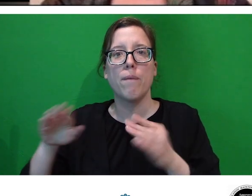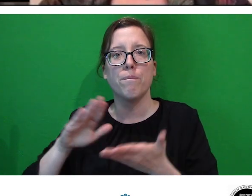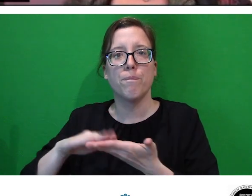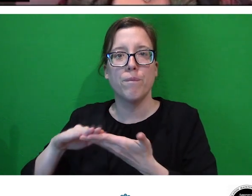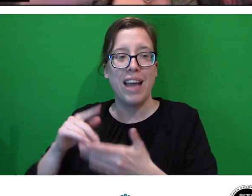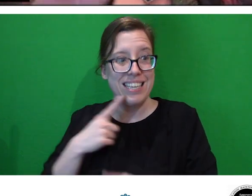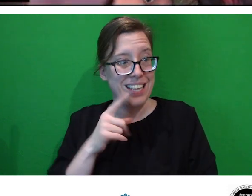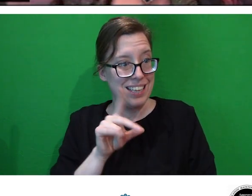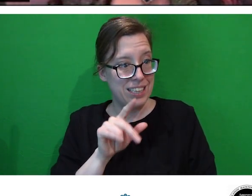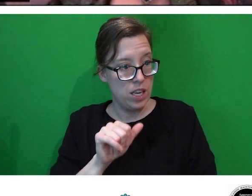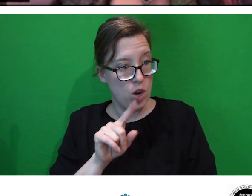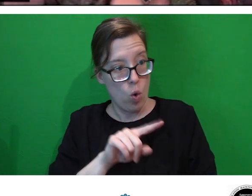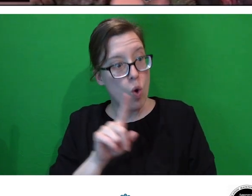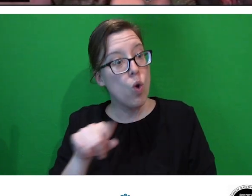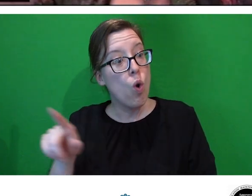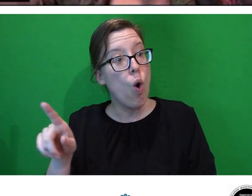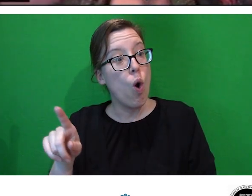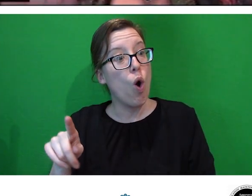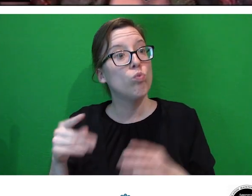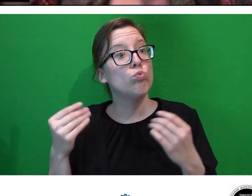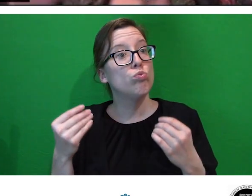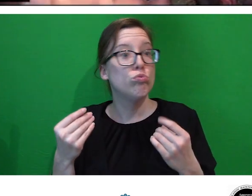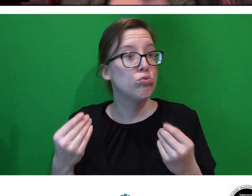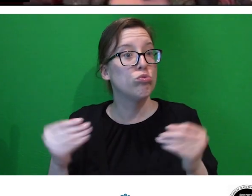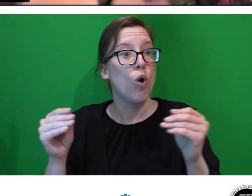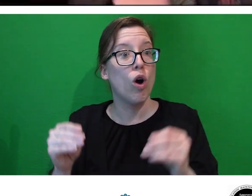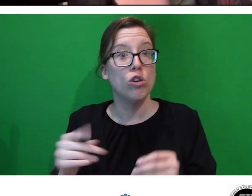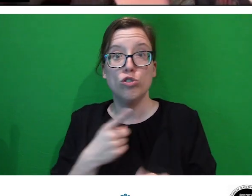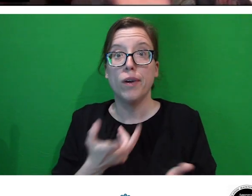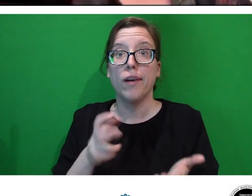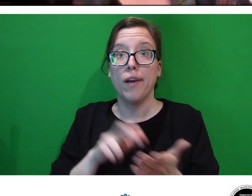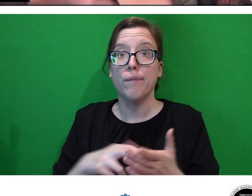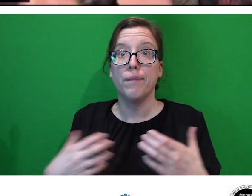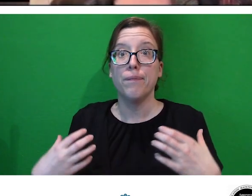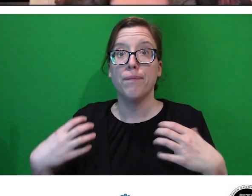I said the same type of phrase with different prosody–that's the rhythm–